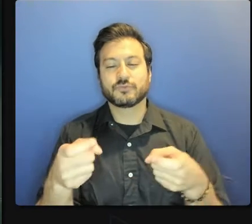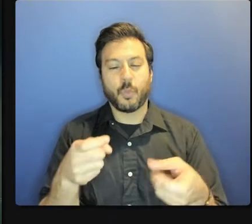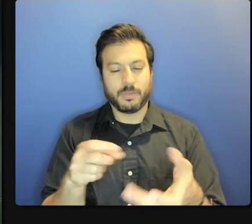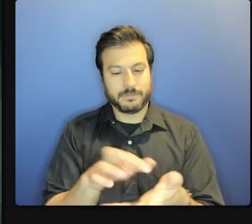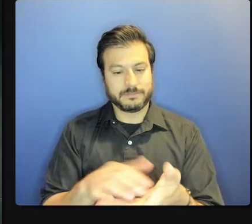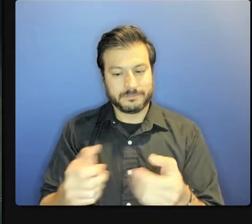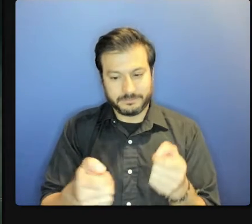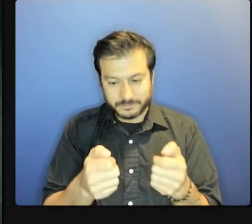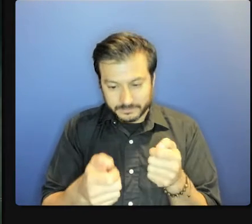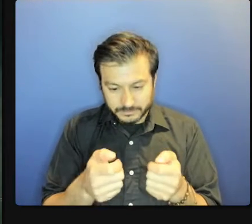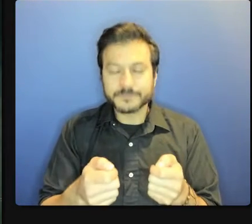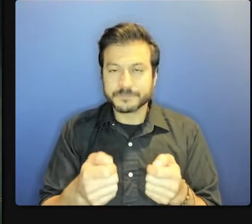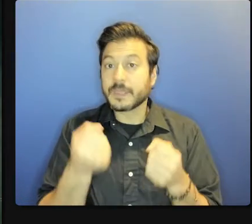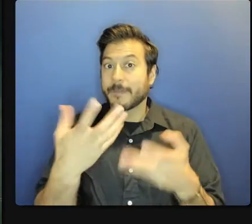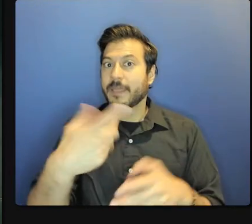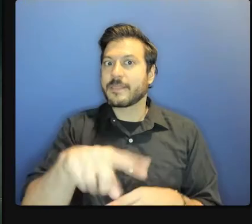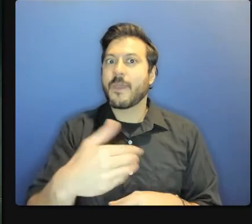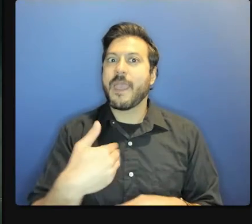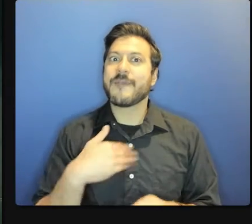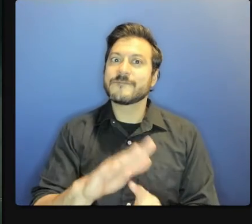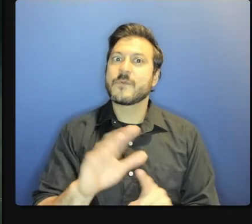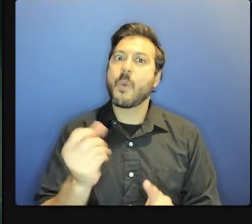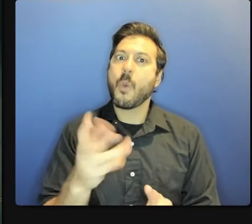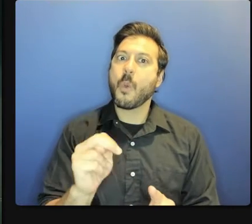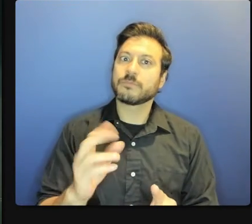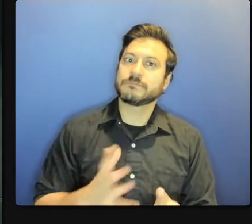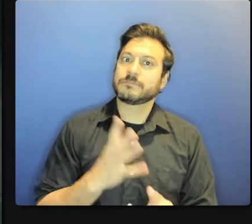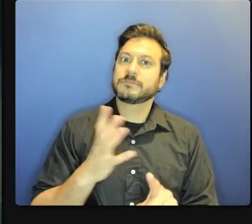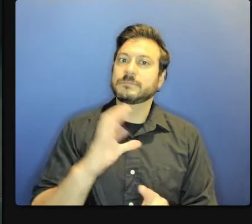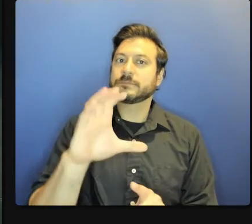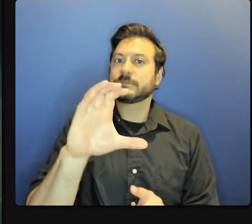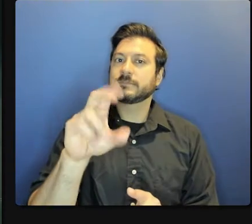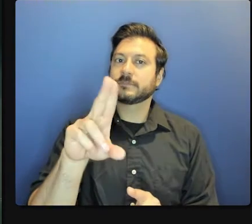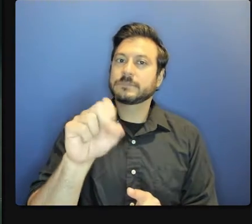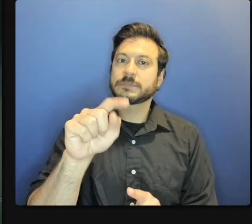And many of those games have custom glass controls,